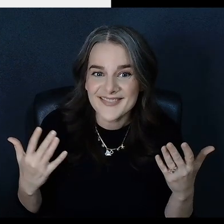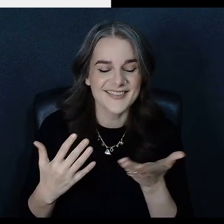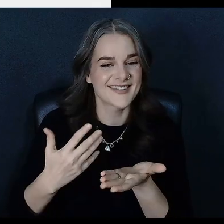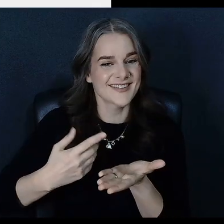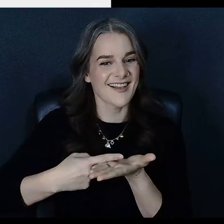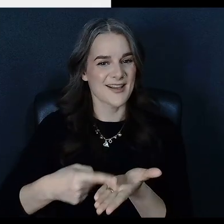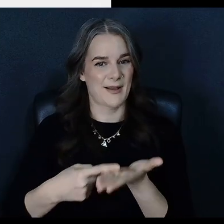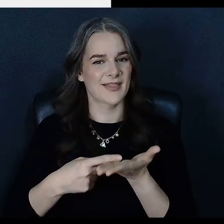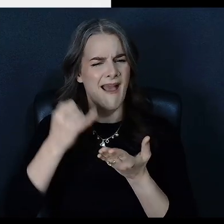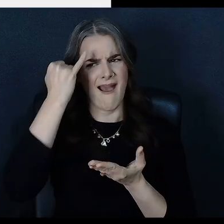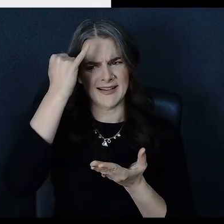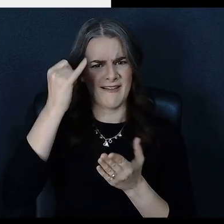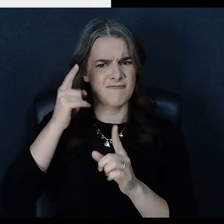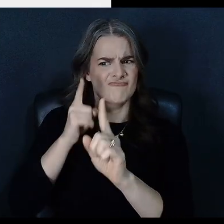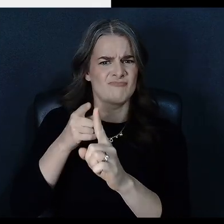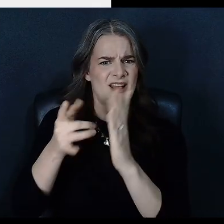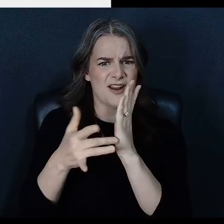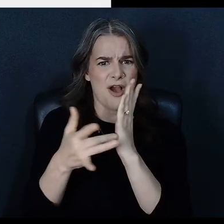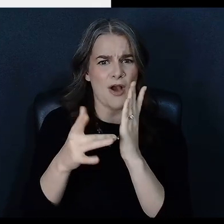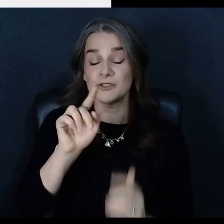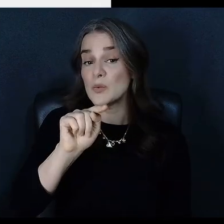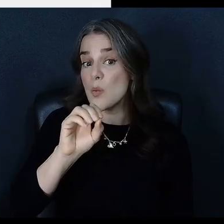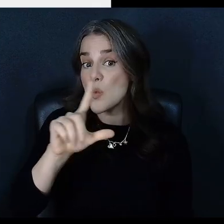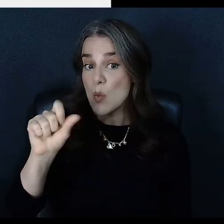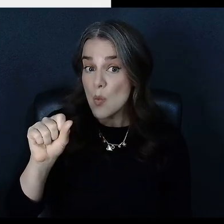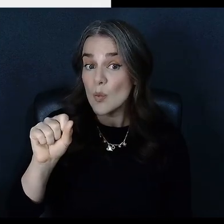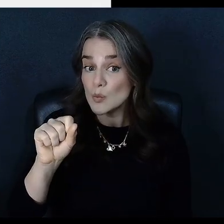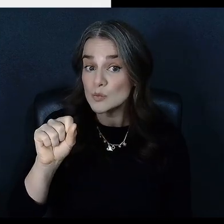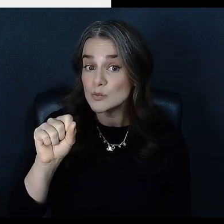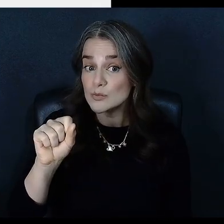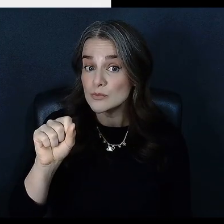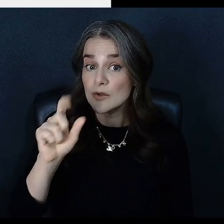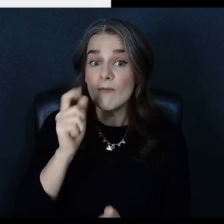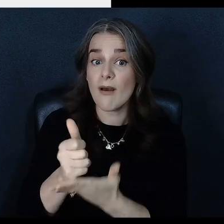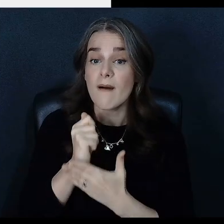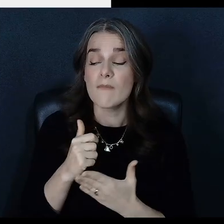that allow us to access whatever it is we're trying to do.